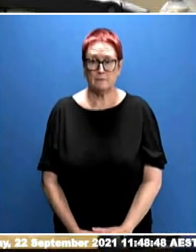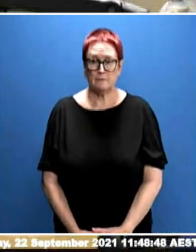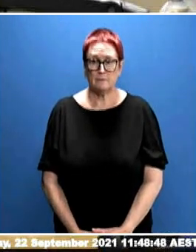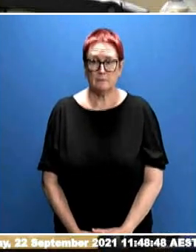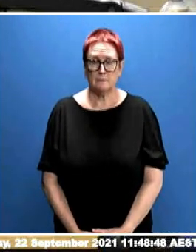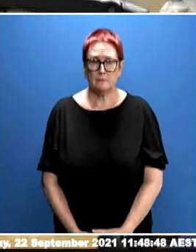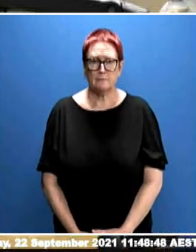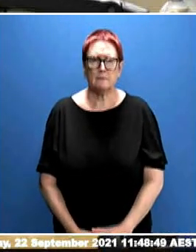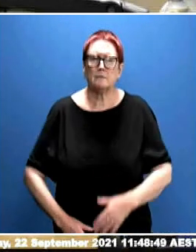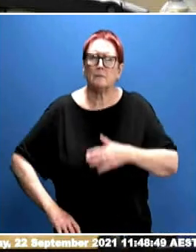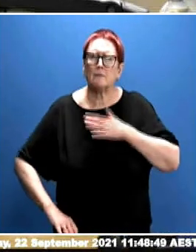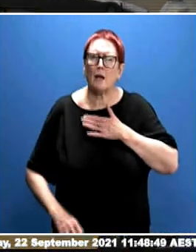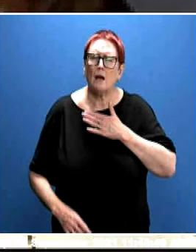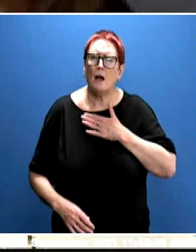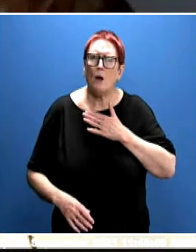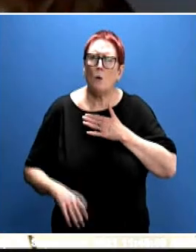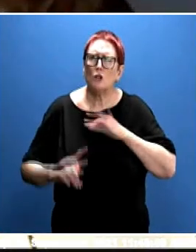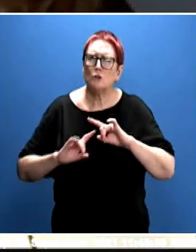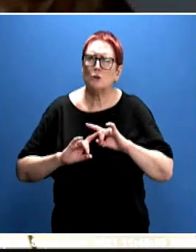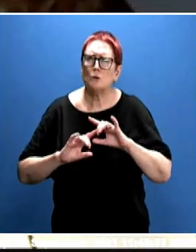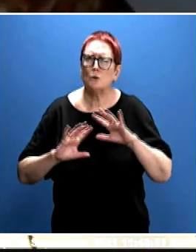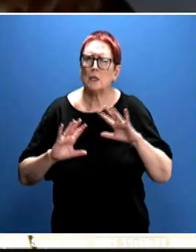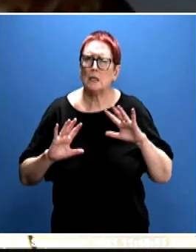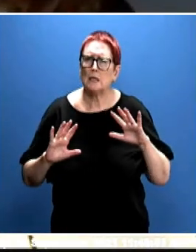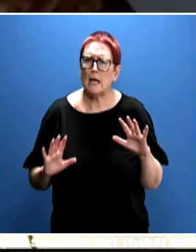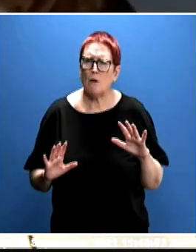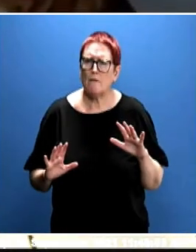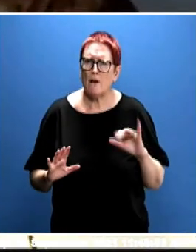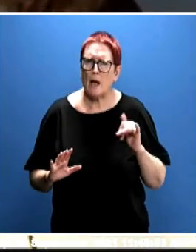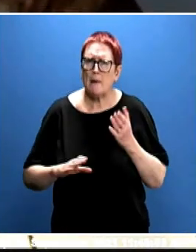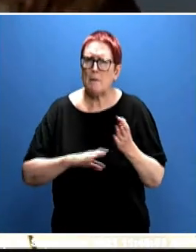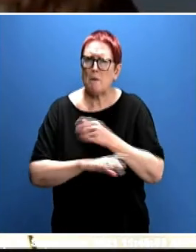Can I just clarify, I might have not been clear in my other answer --- Yes.